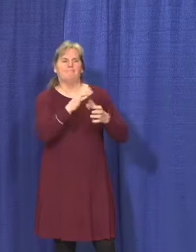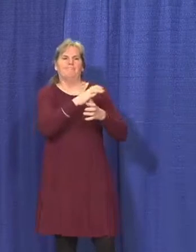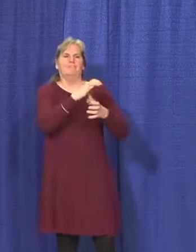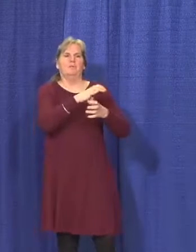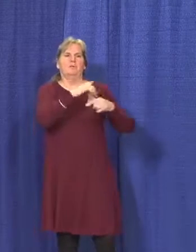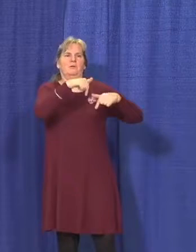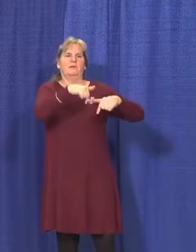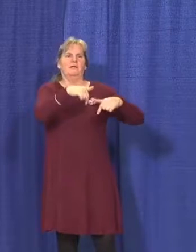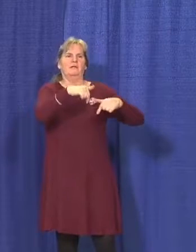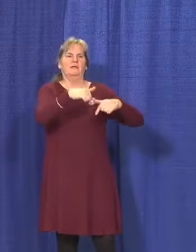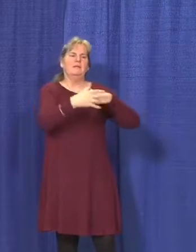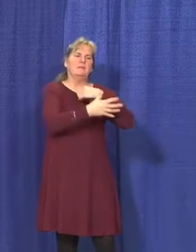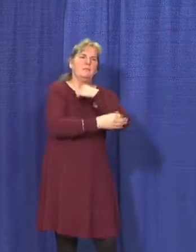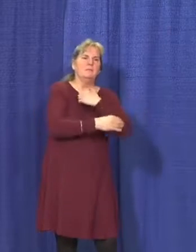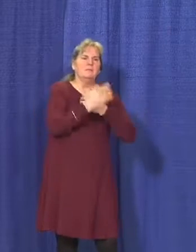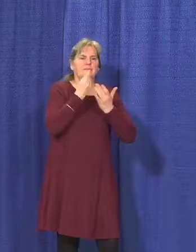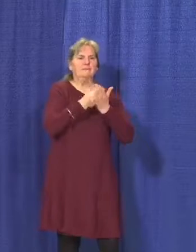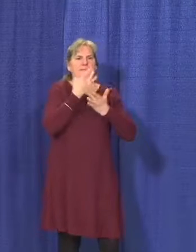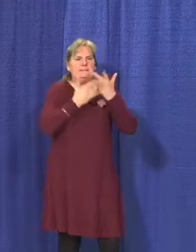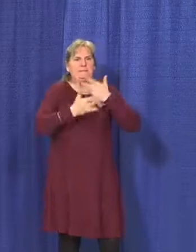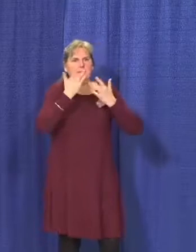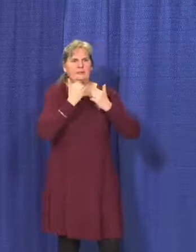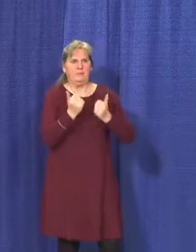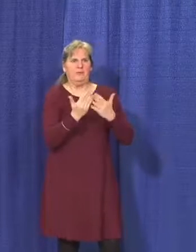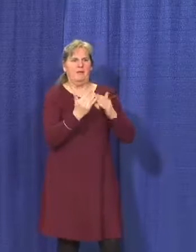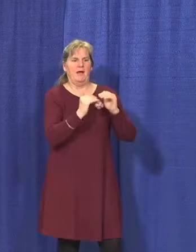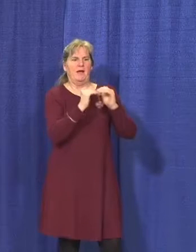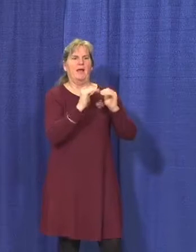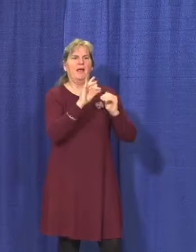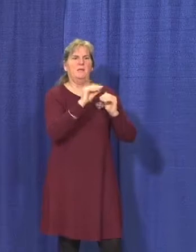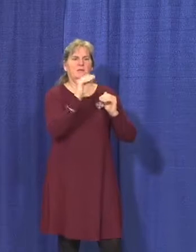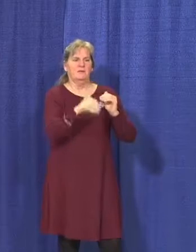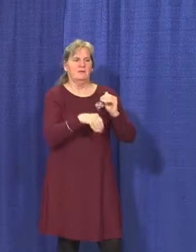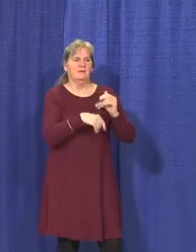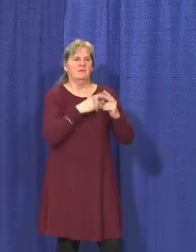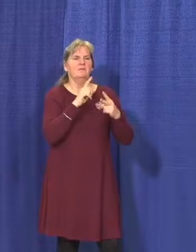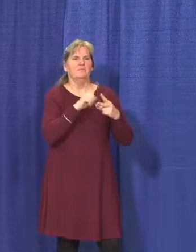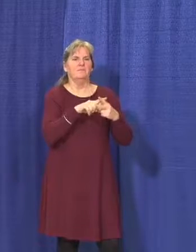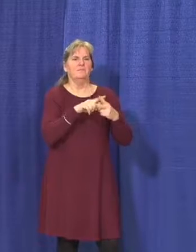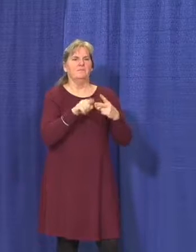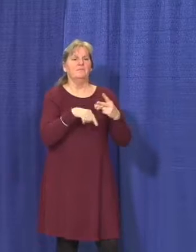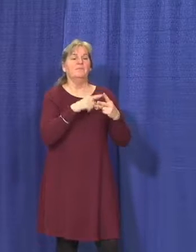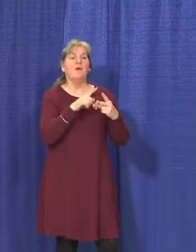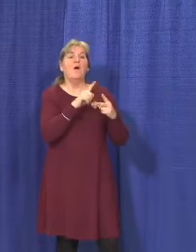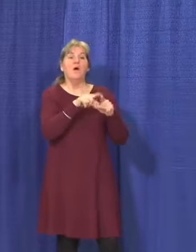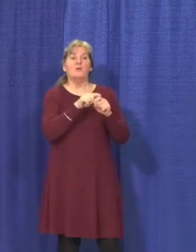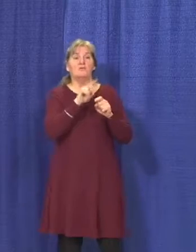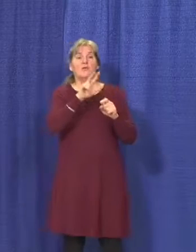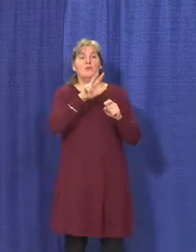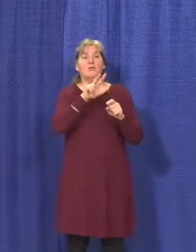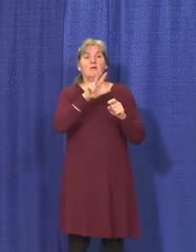beginning is a very high priority for us, and 35 percent of the units have to be